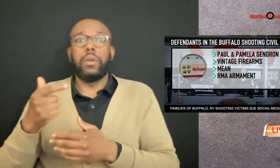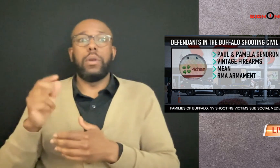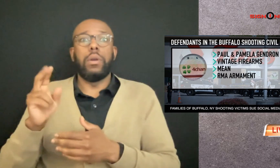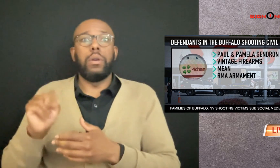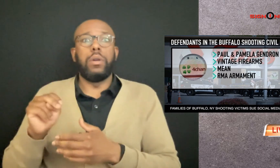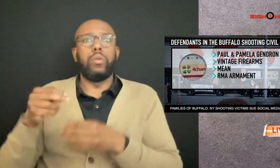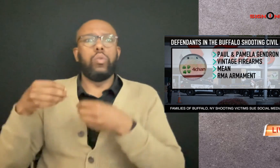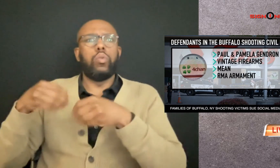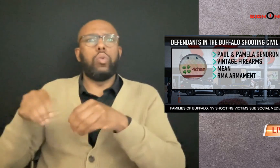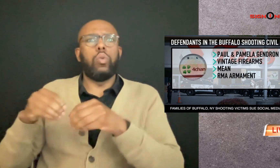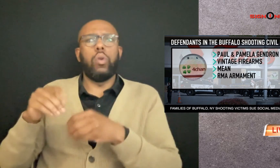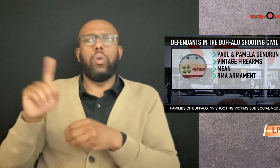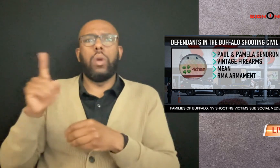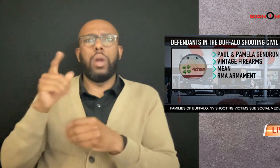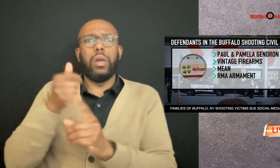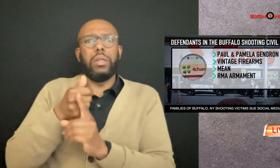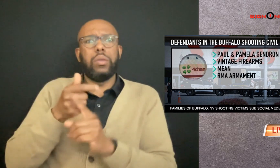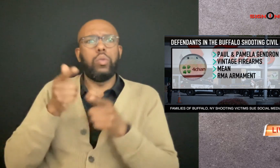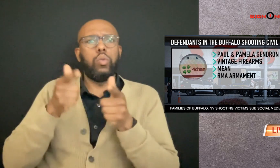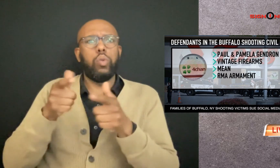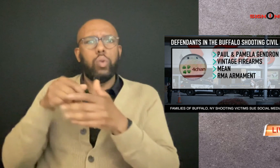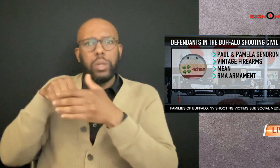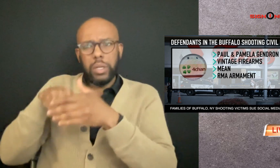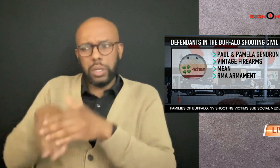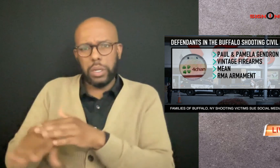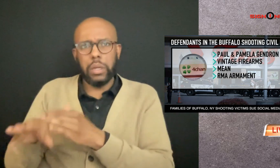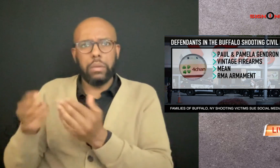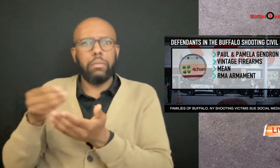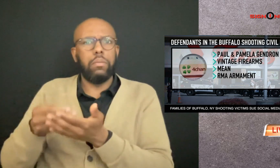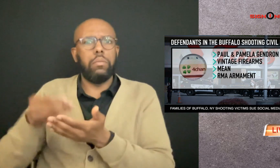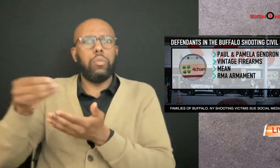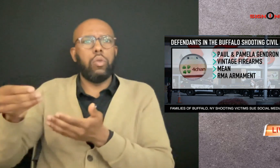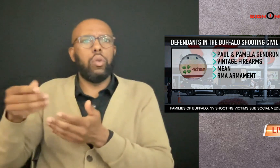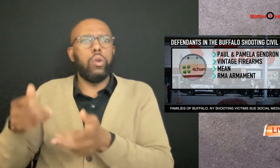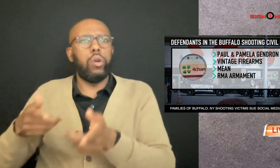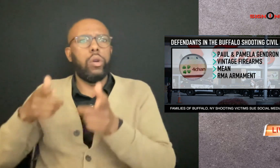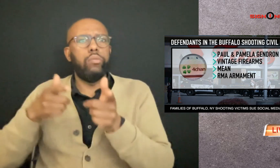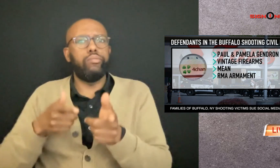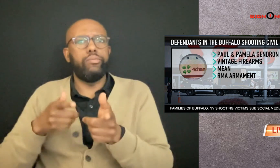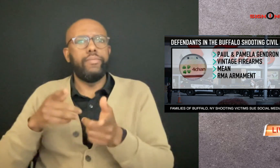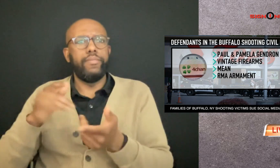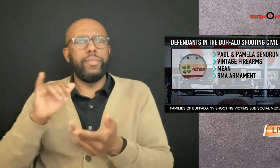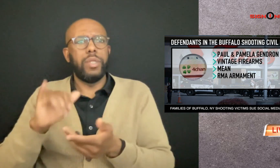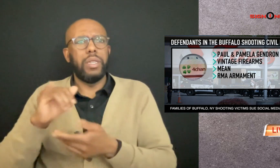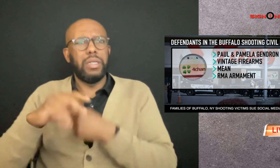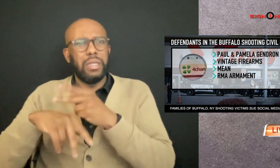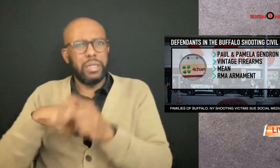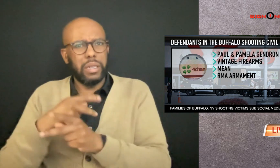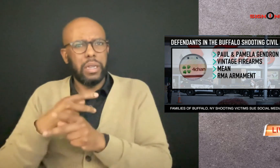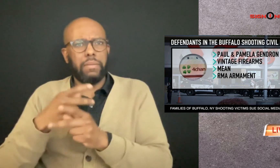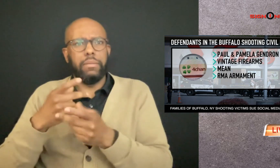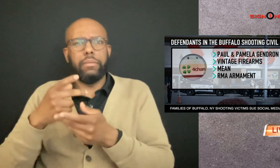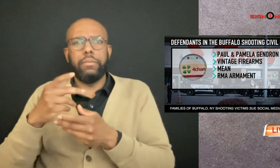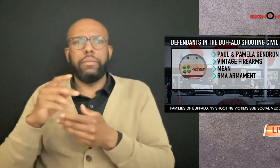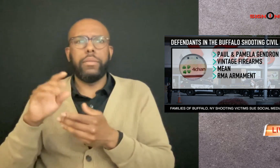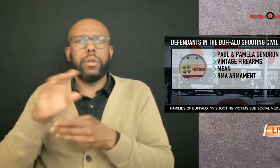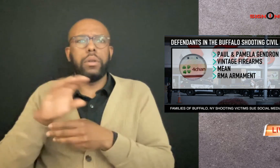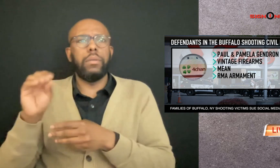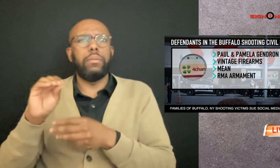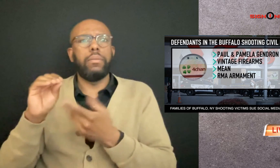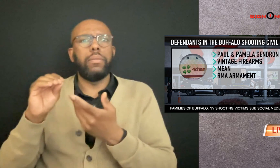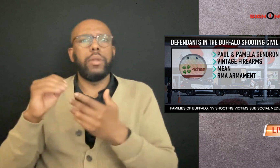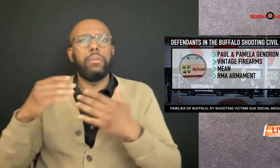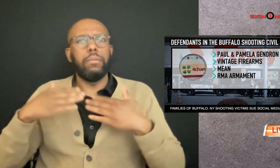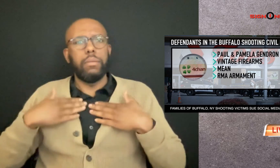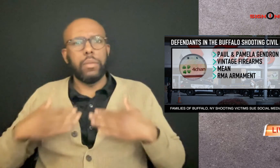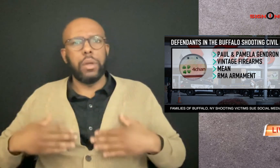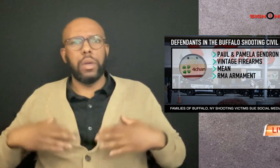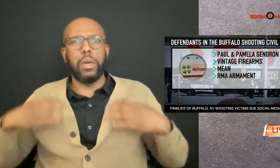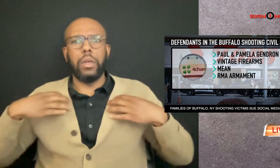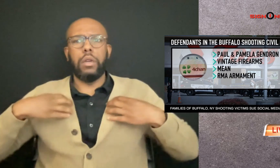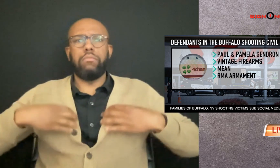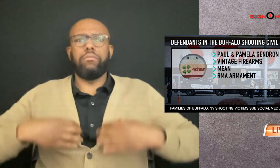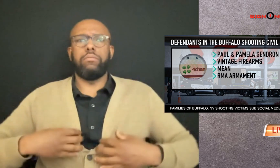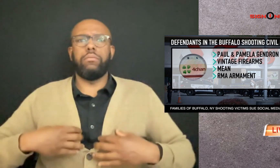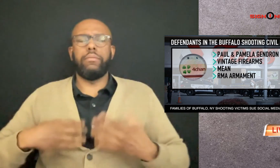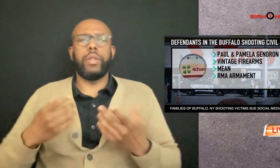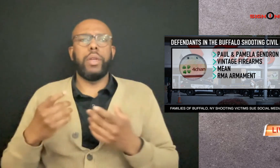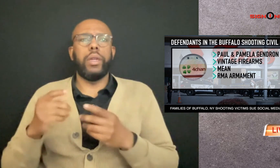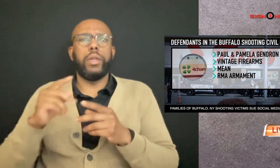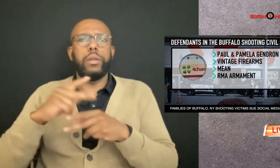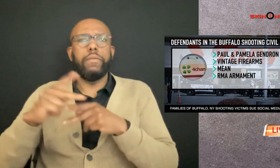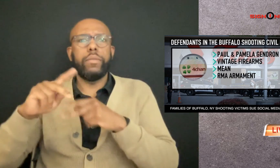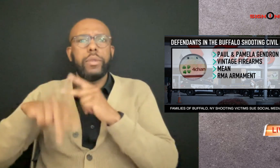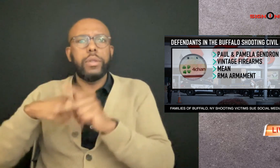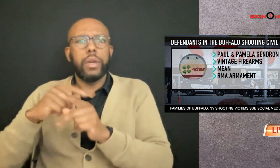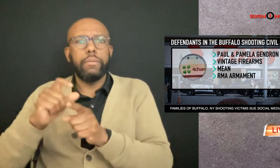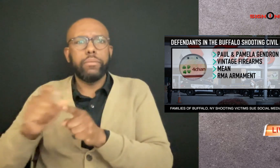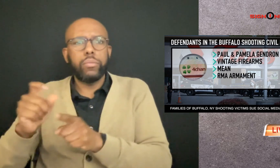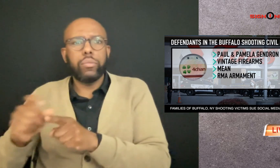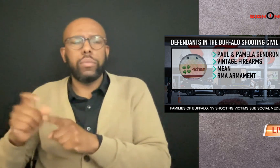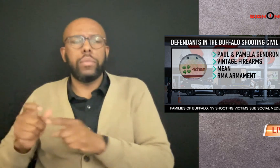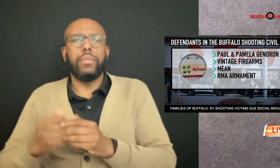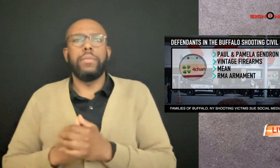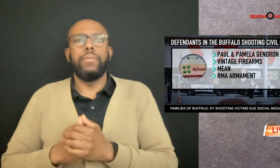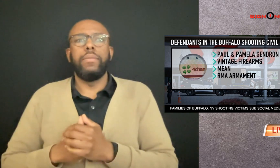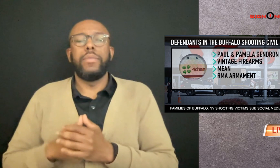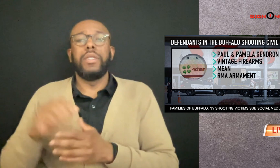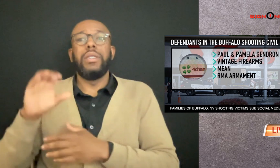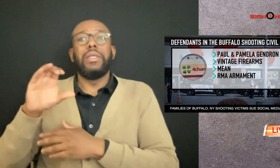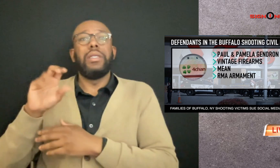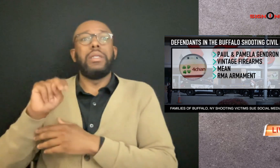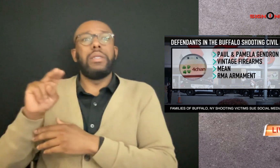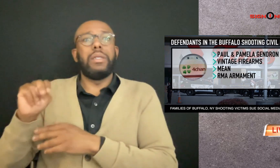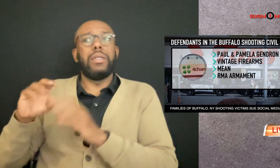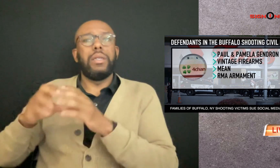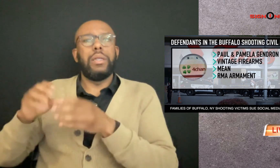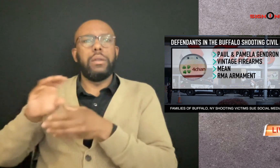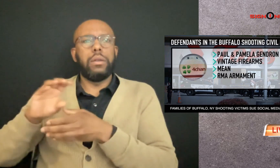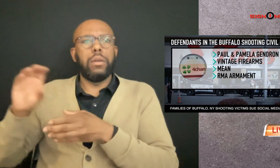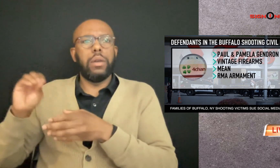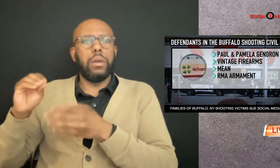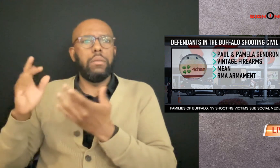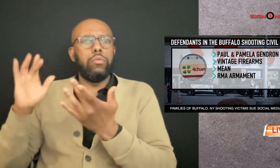where he purchased the firearm a weapons manufacturer and a body armor supplier